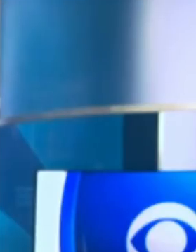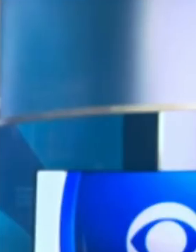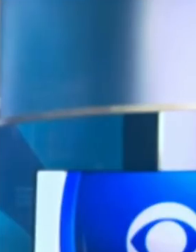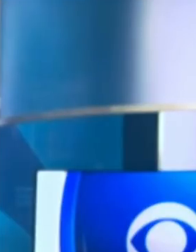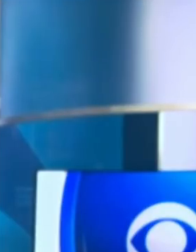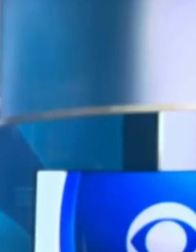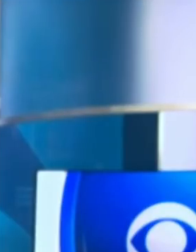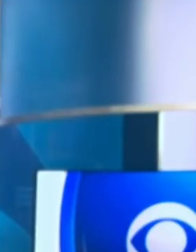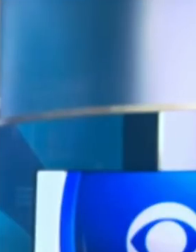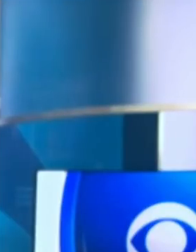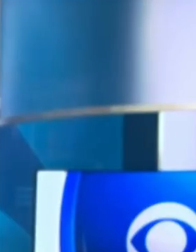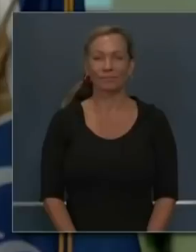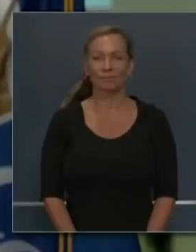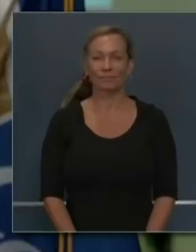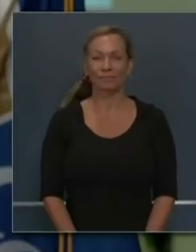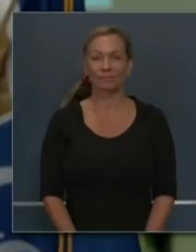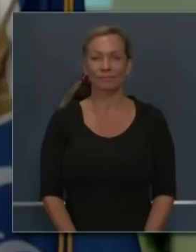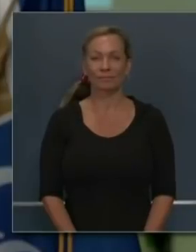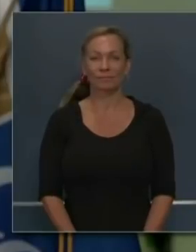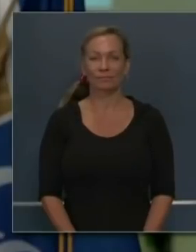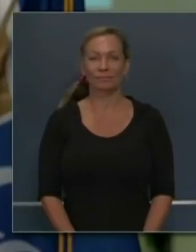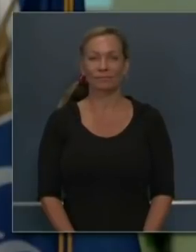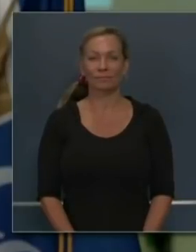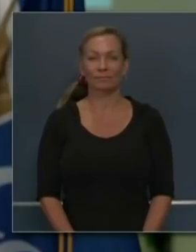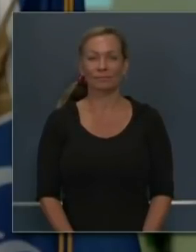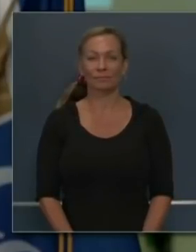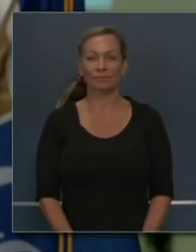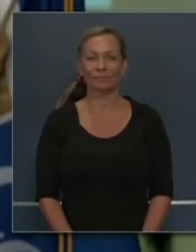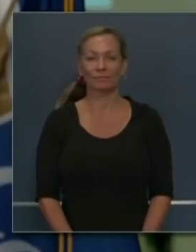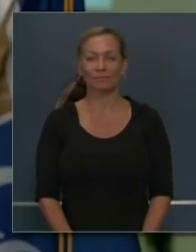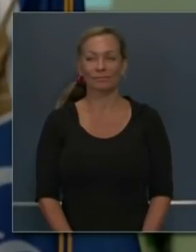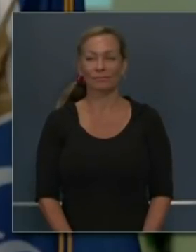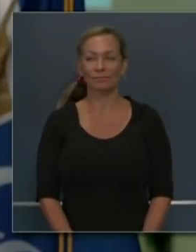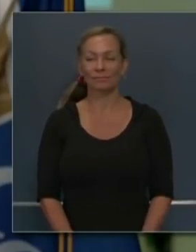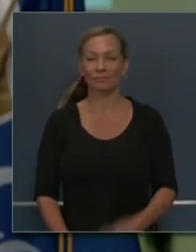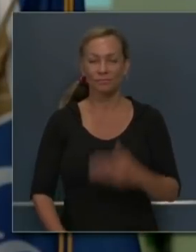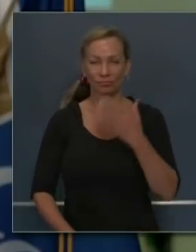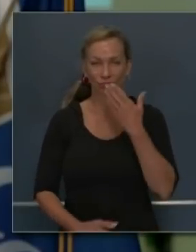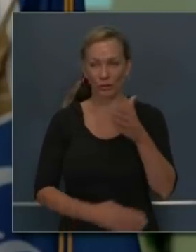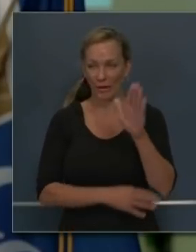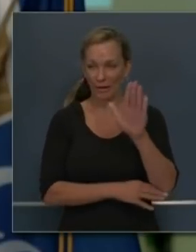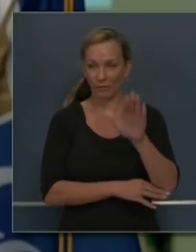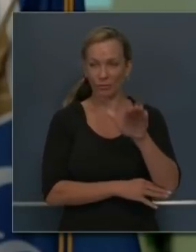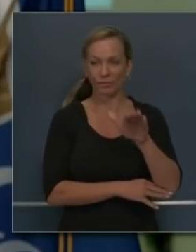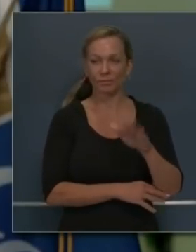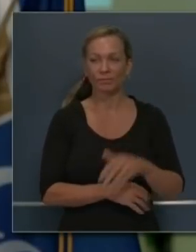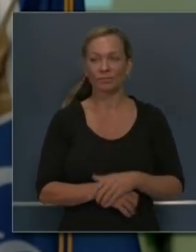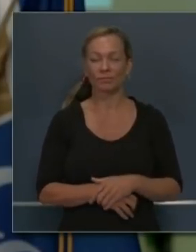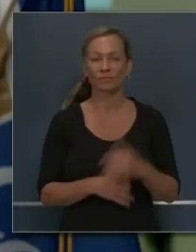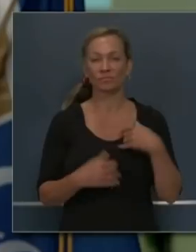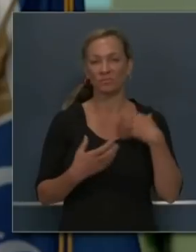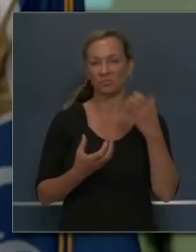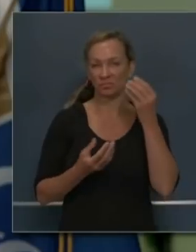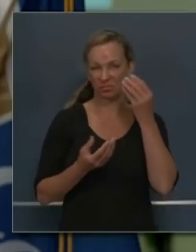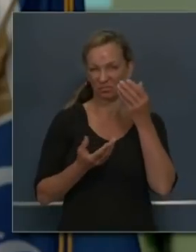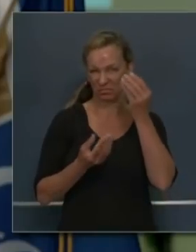THAT'S ABOUT IT. WE ARE GOING TO GO TO GOVERNOR NEWSOM NOW WITH AN UPDATE ON THE WILDFIRES AND THE CORONAVIRUS, LET'S LISTEN IN.